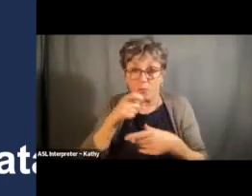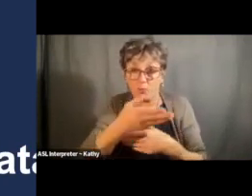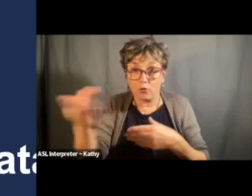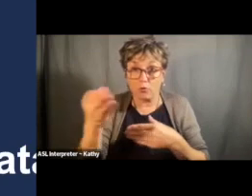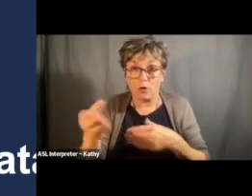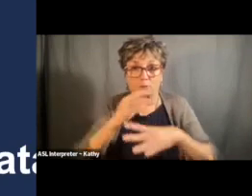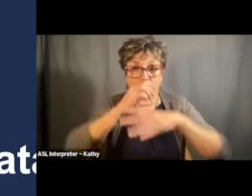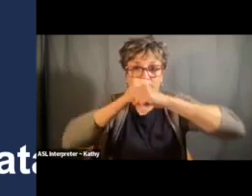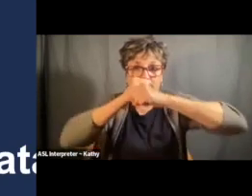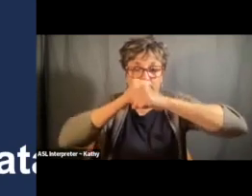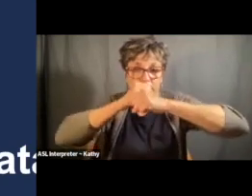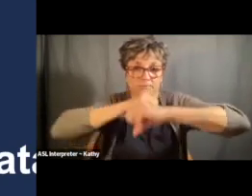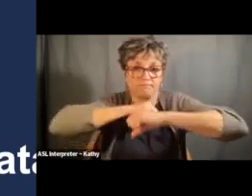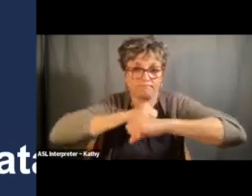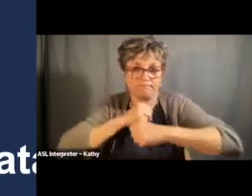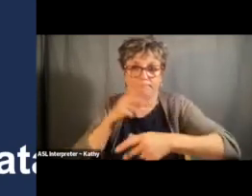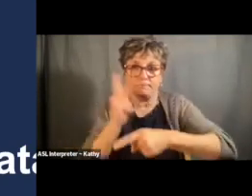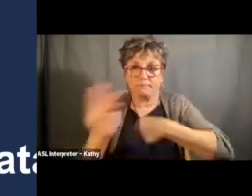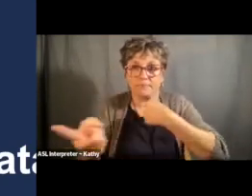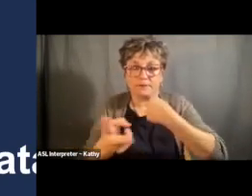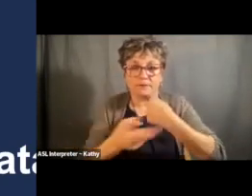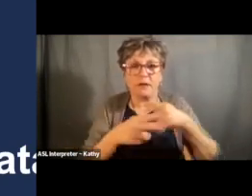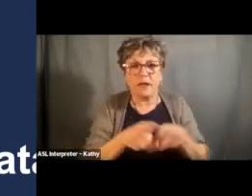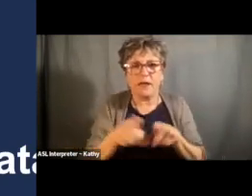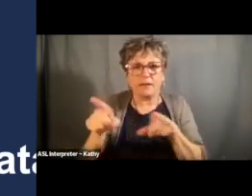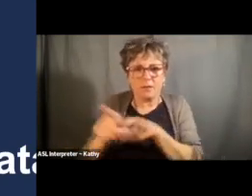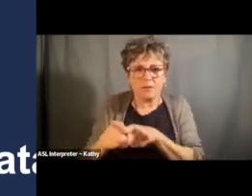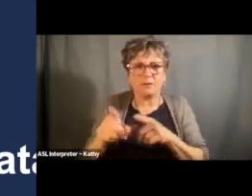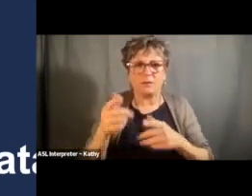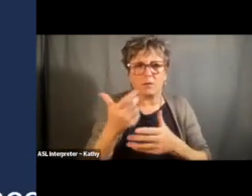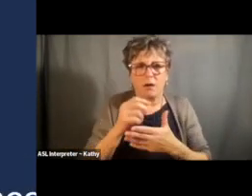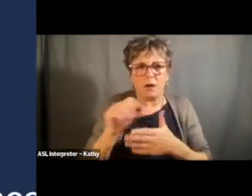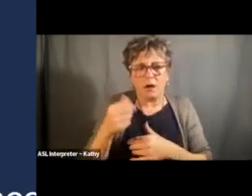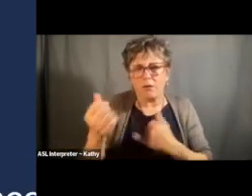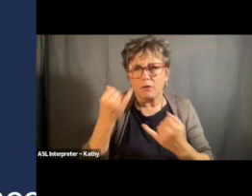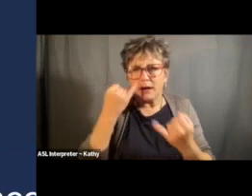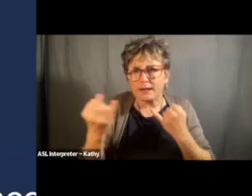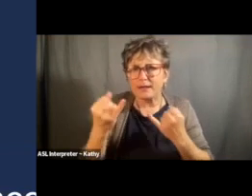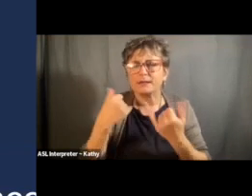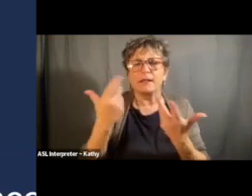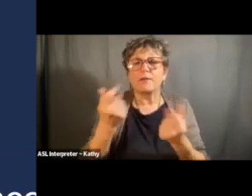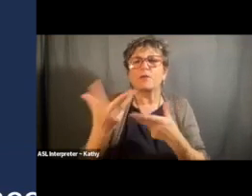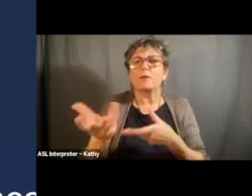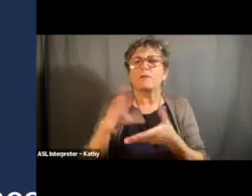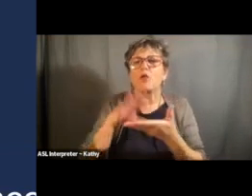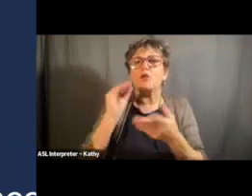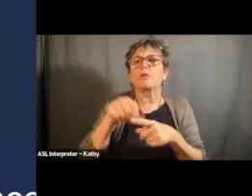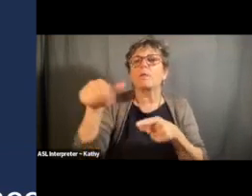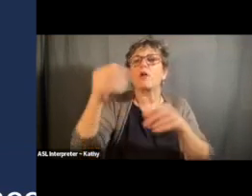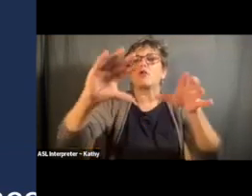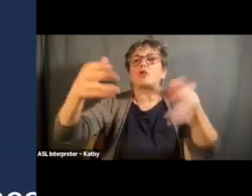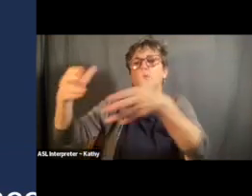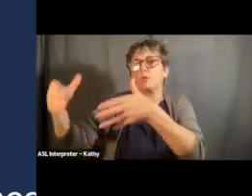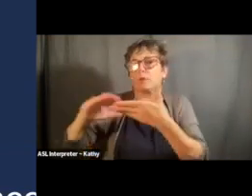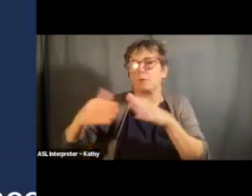other tips that we've learned from other disease groups along the way. So RARE-X is a non-profit